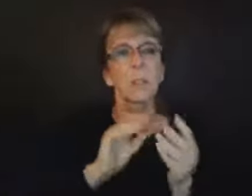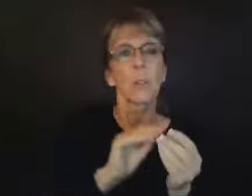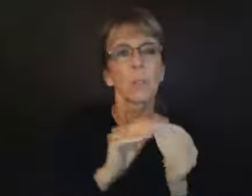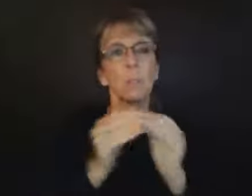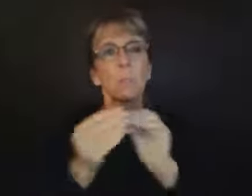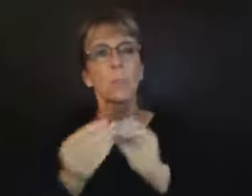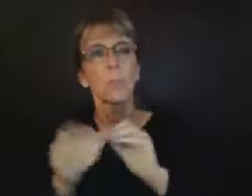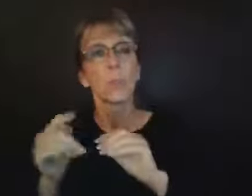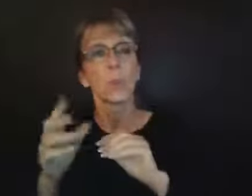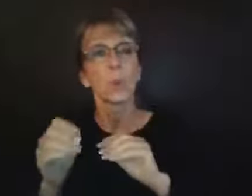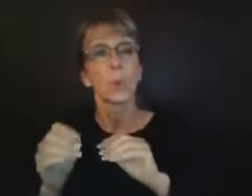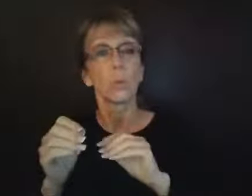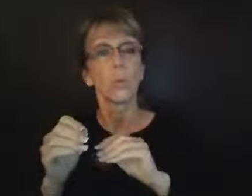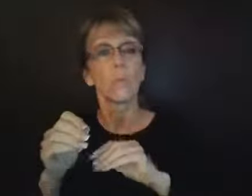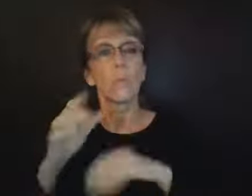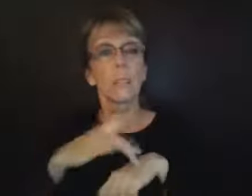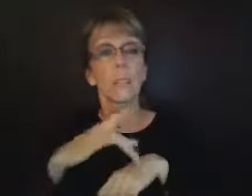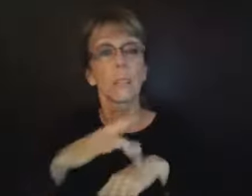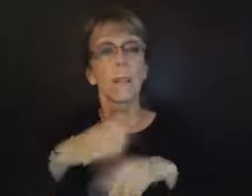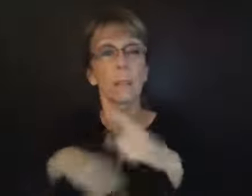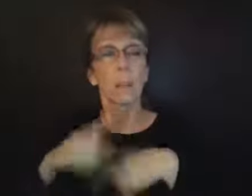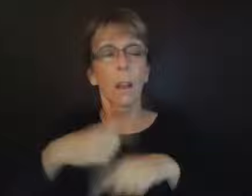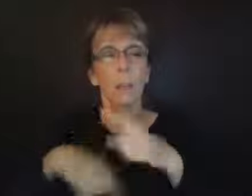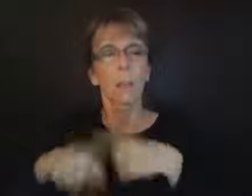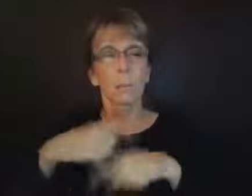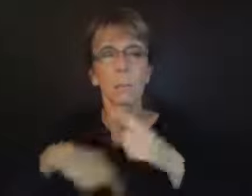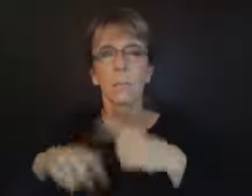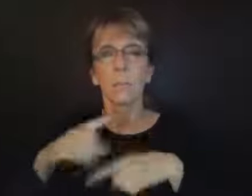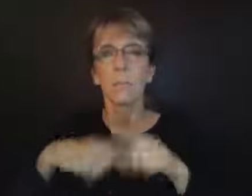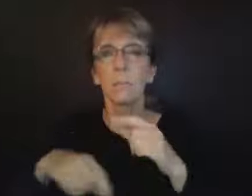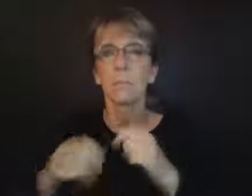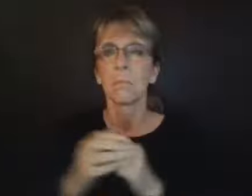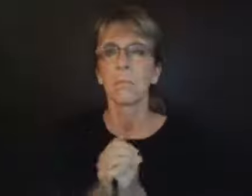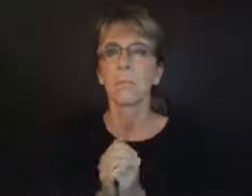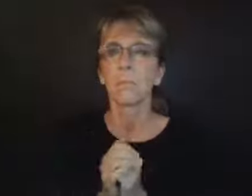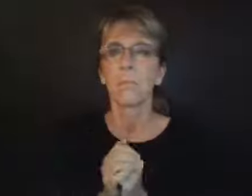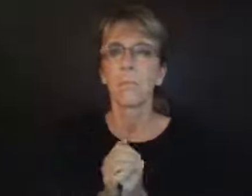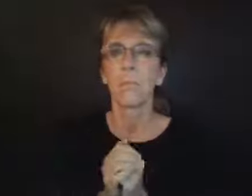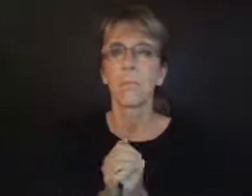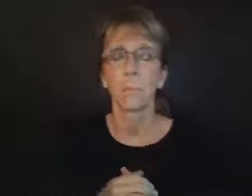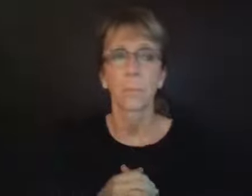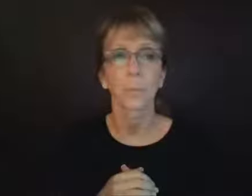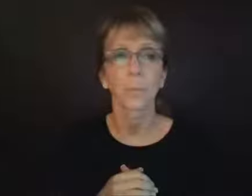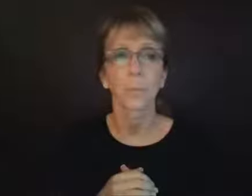to begin the transition to tactile signs.